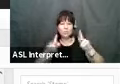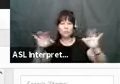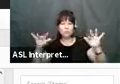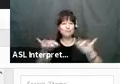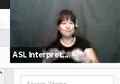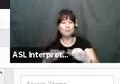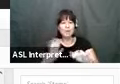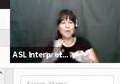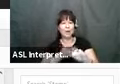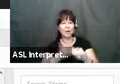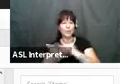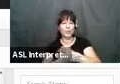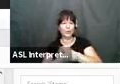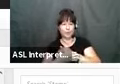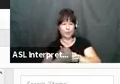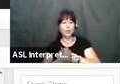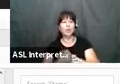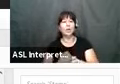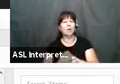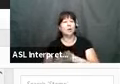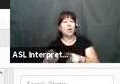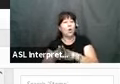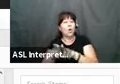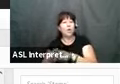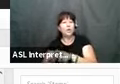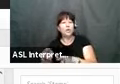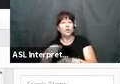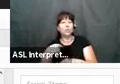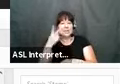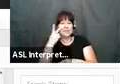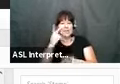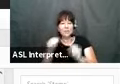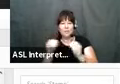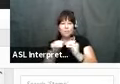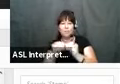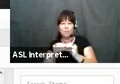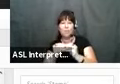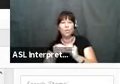such as our skilled nursing facilities and residential care facilities at work sites